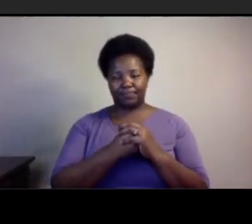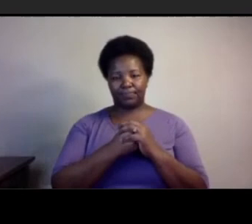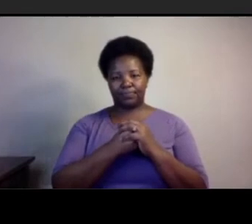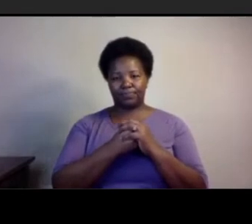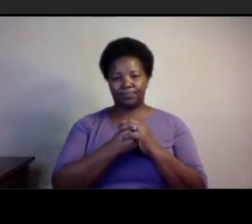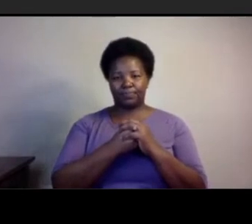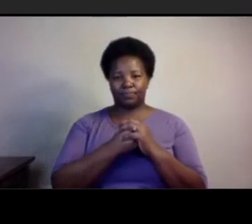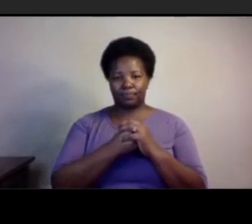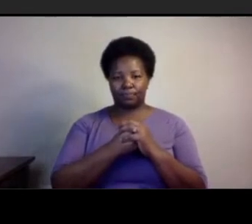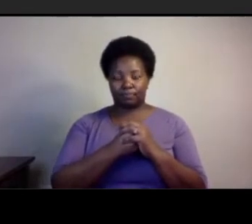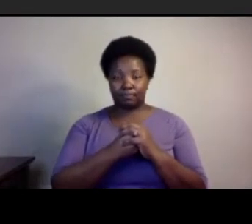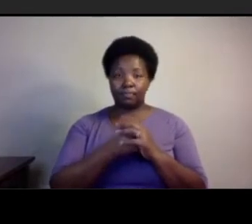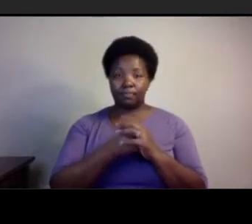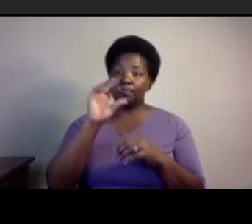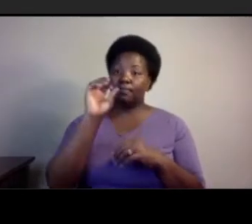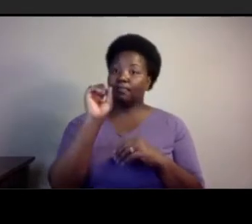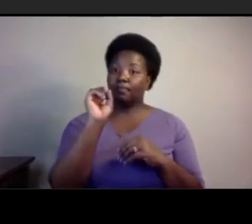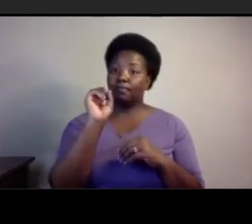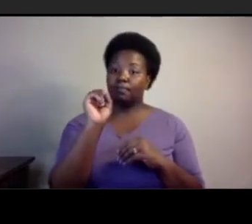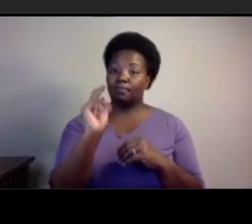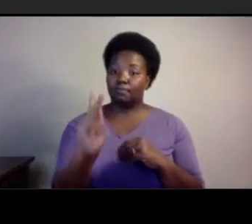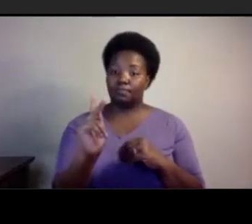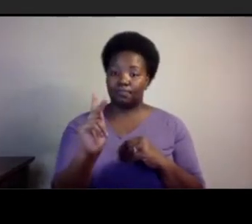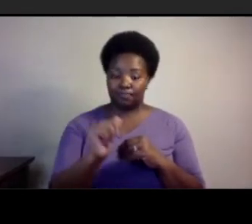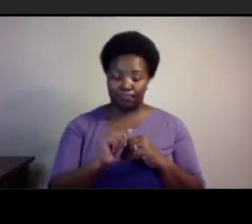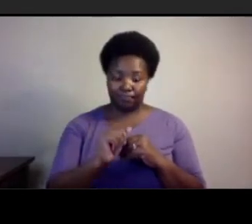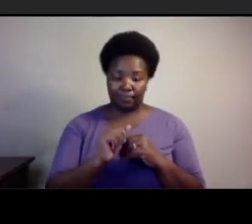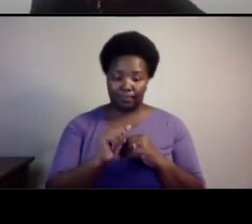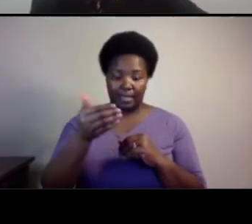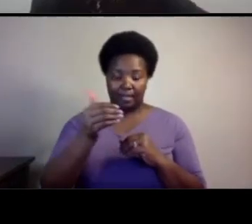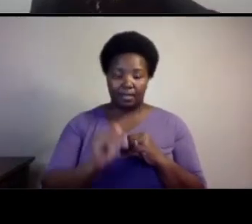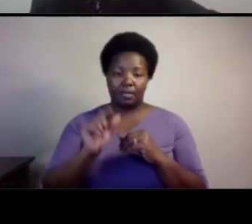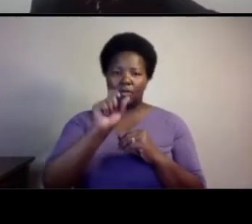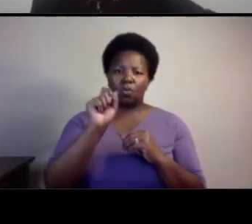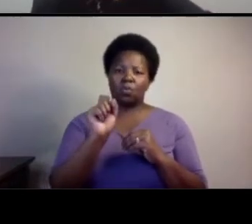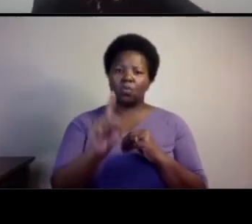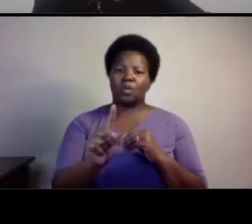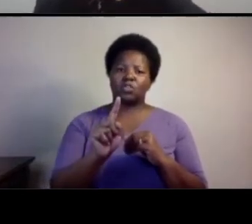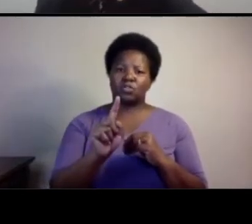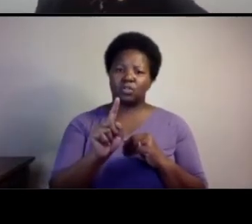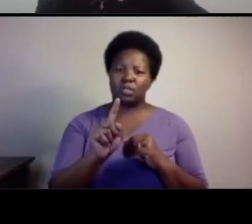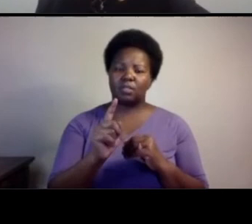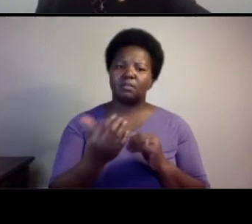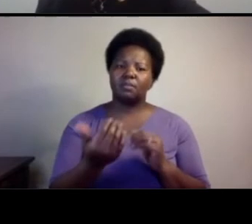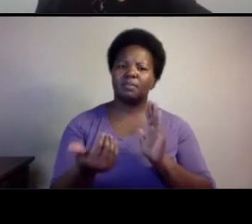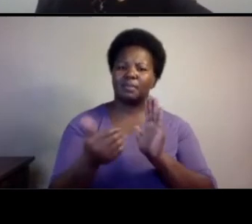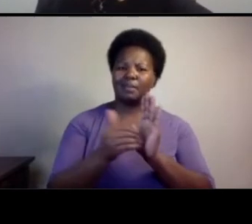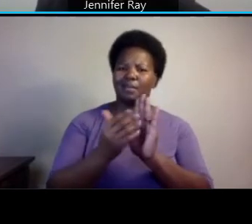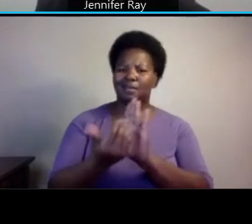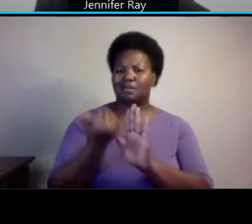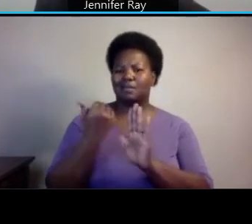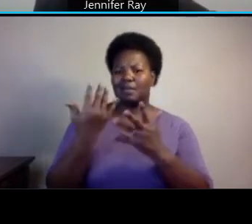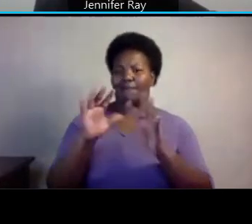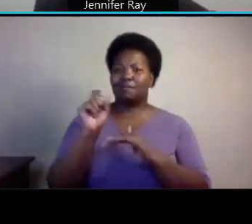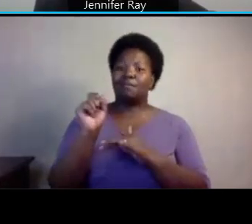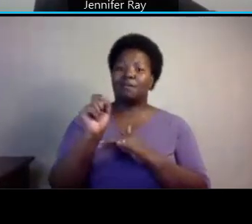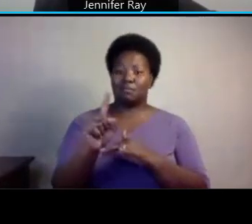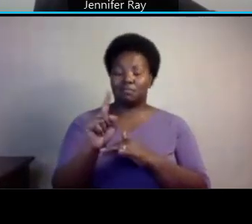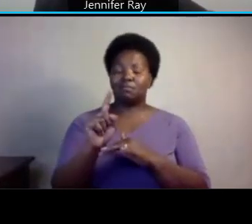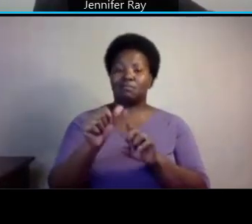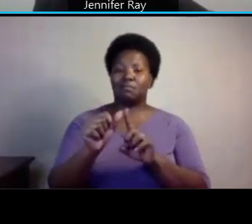right and another question that was asked early on but we'll circle back to this as well